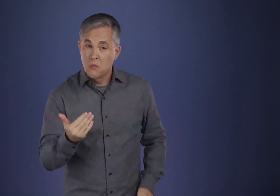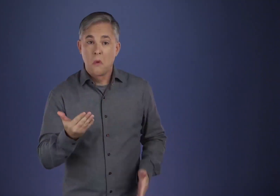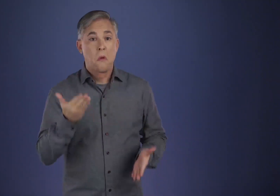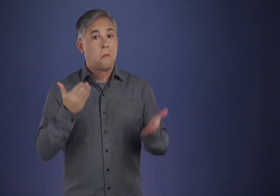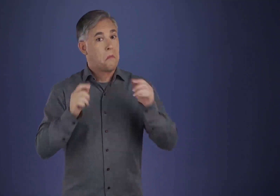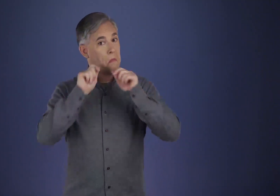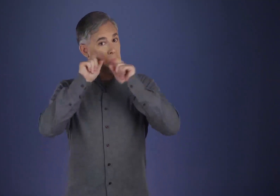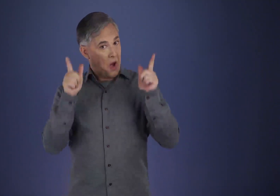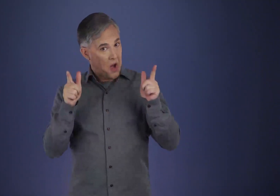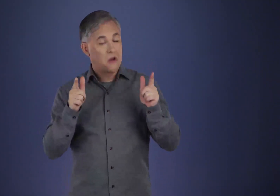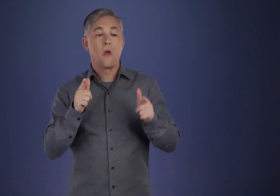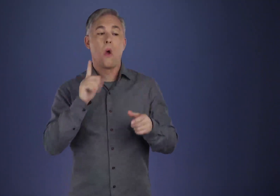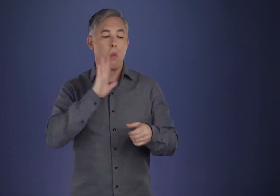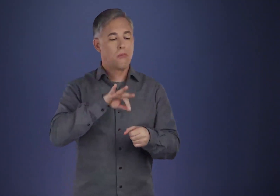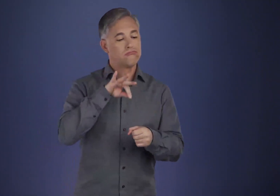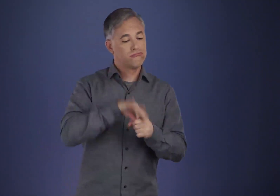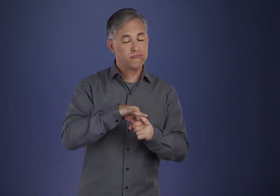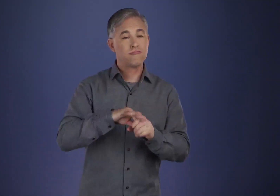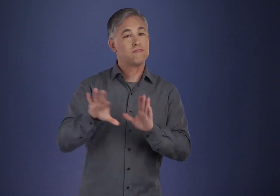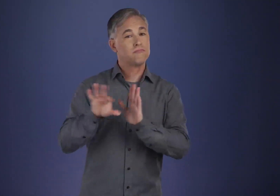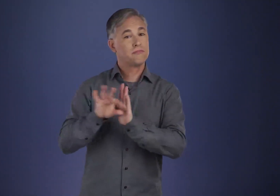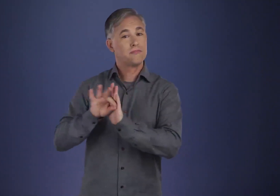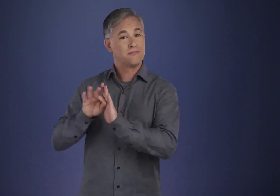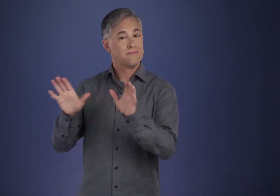they may — to their surprise — be reinstated for a time.